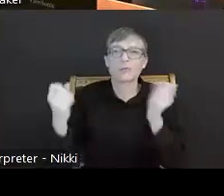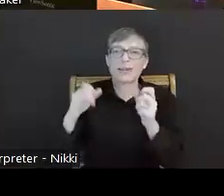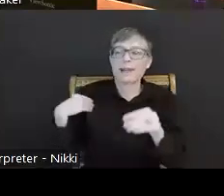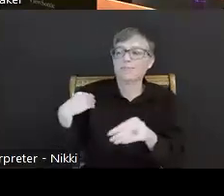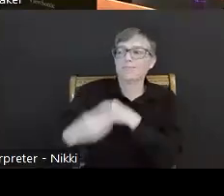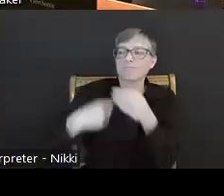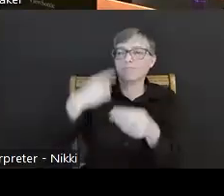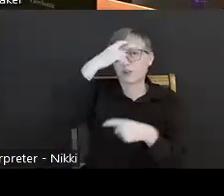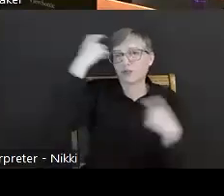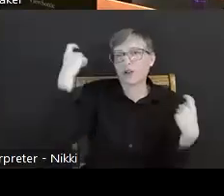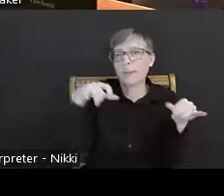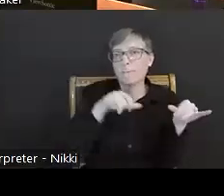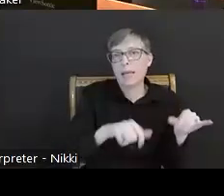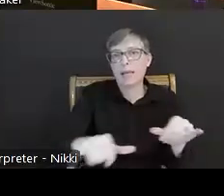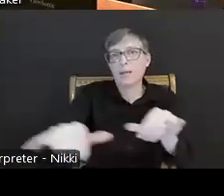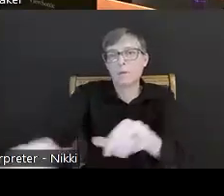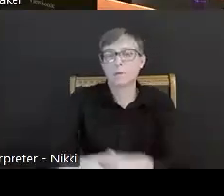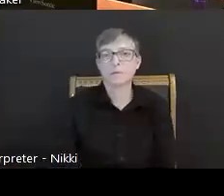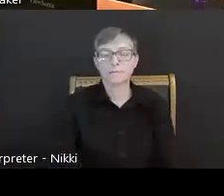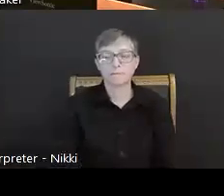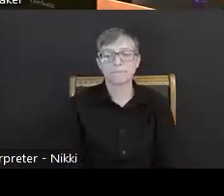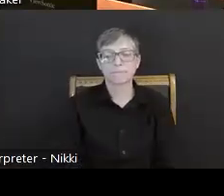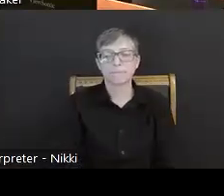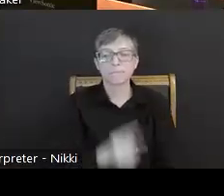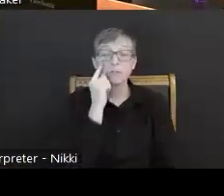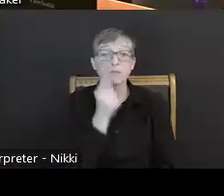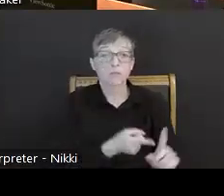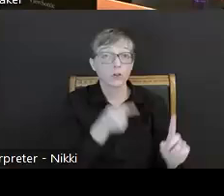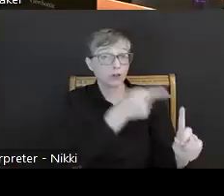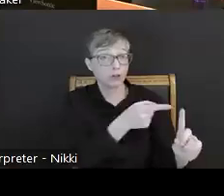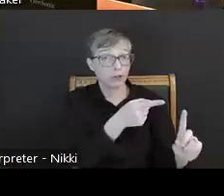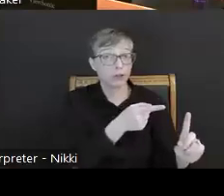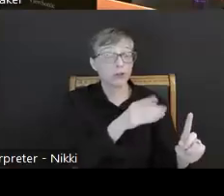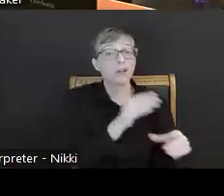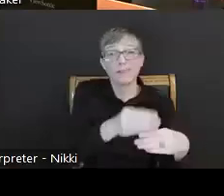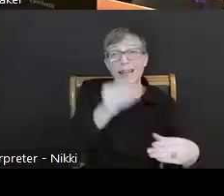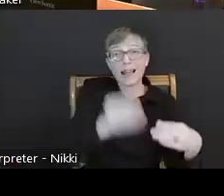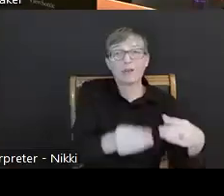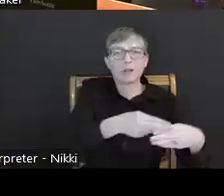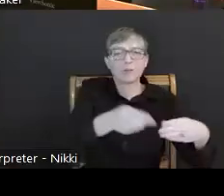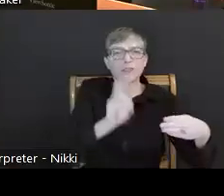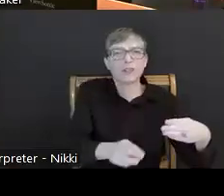is that is for her the outcome was what she expected and yet she was able to heal herself